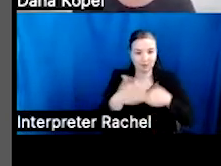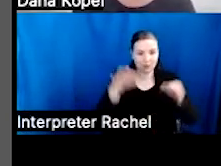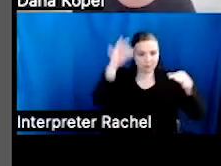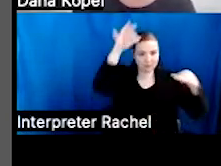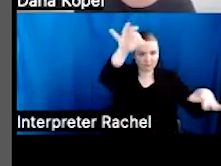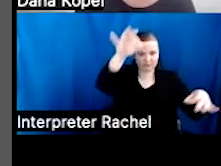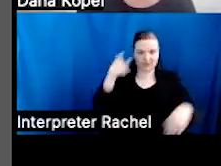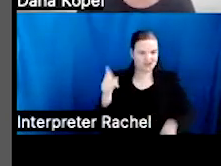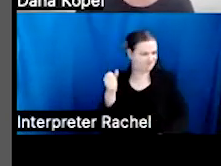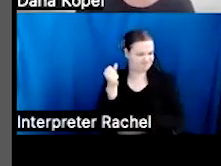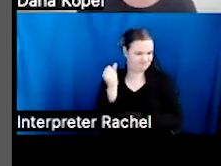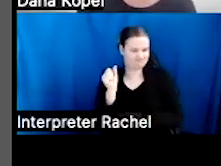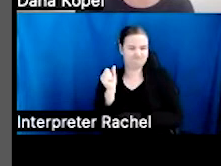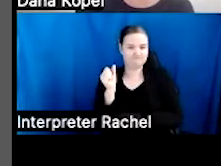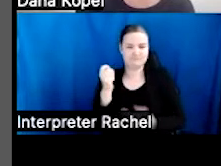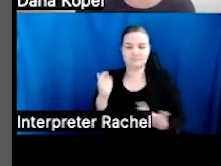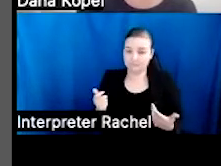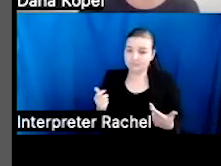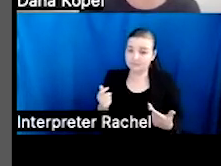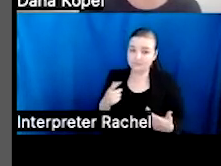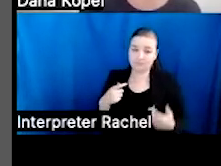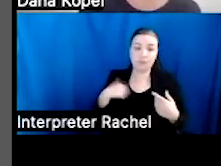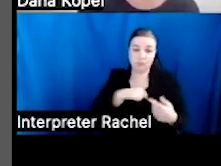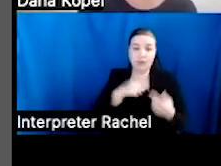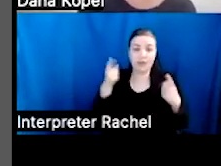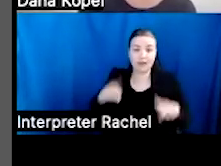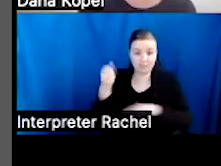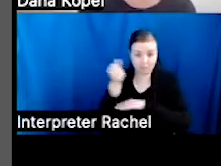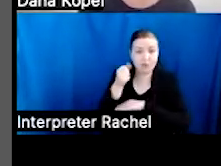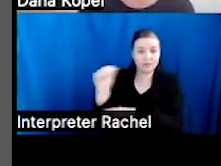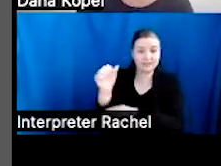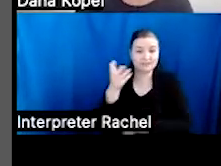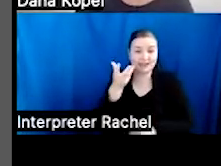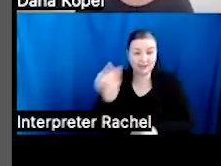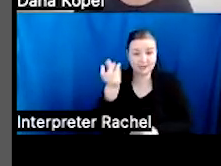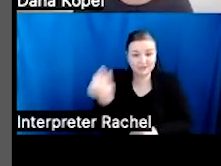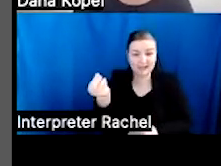negotiations, we held an action outside the museum during exhibition openings in which more than 100